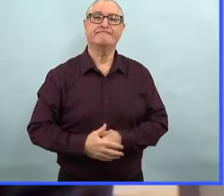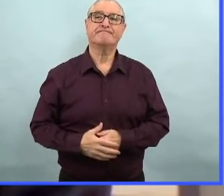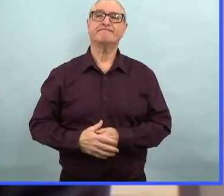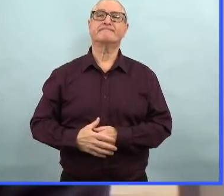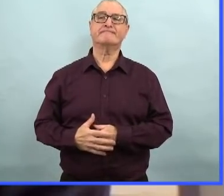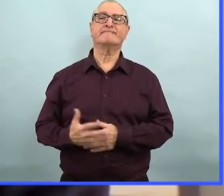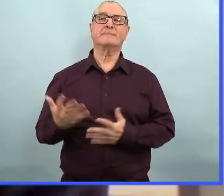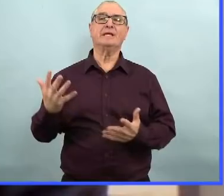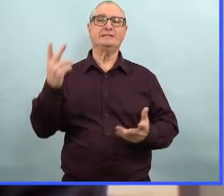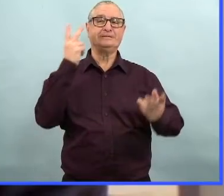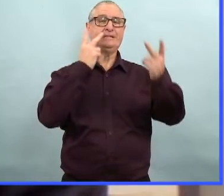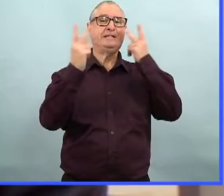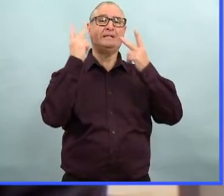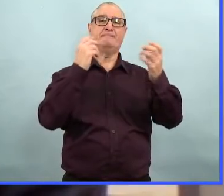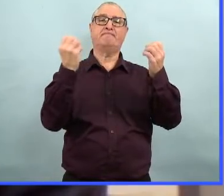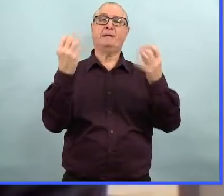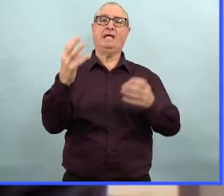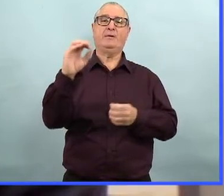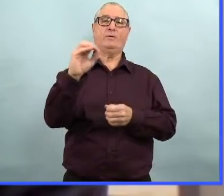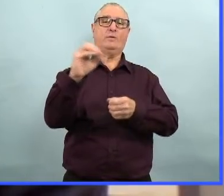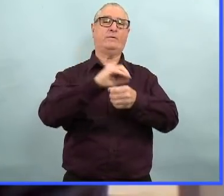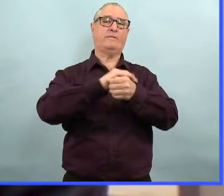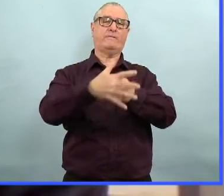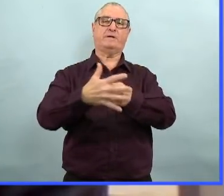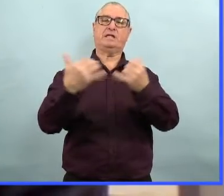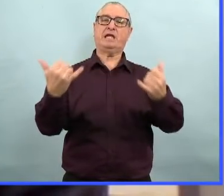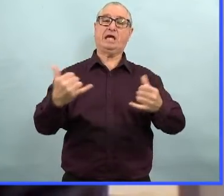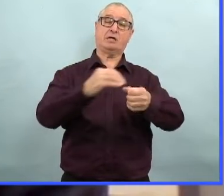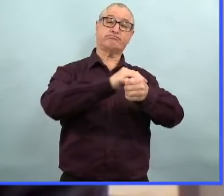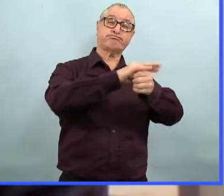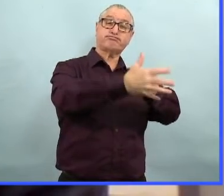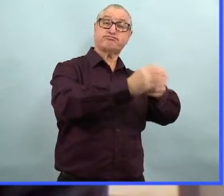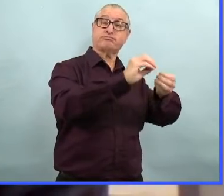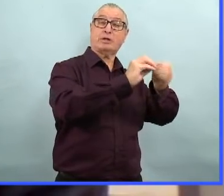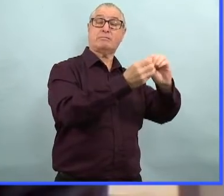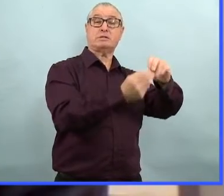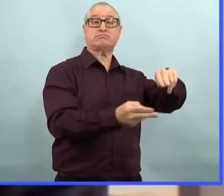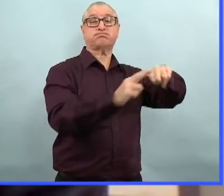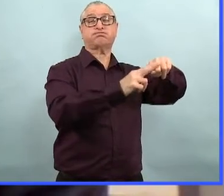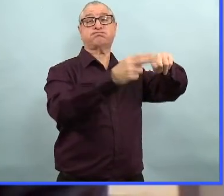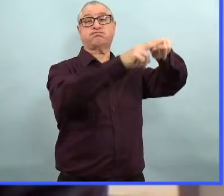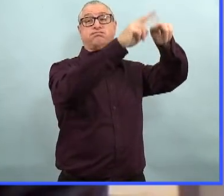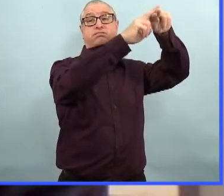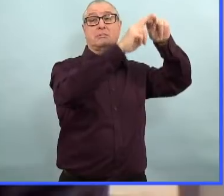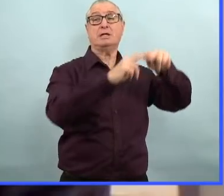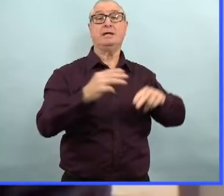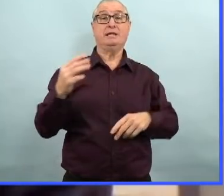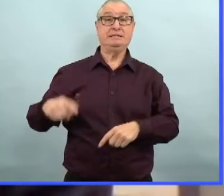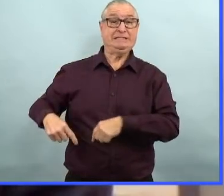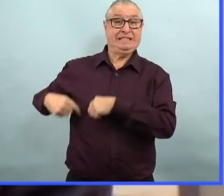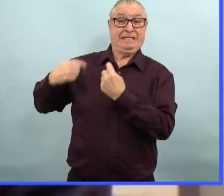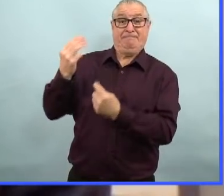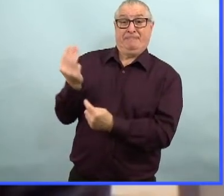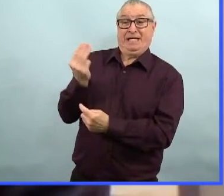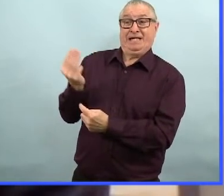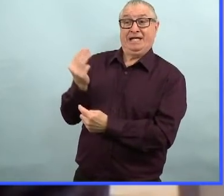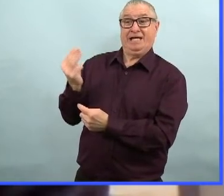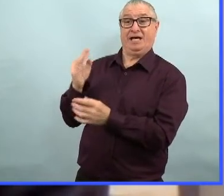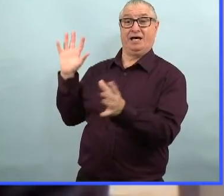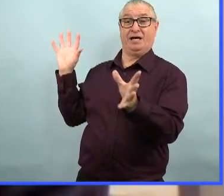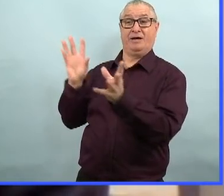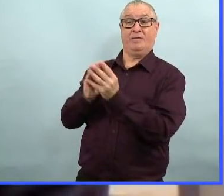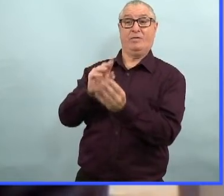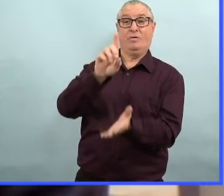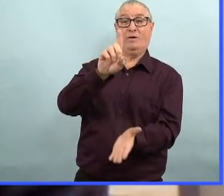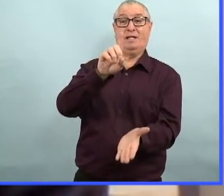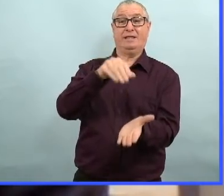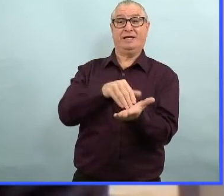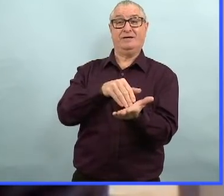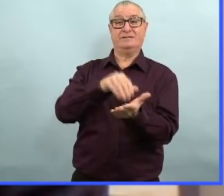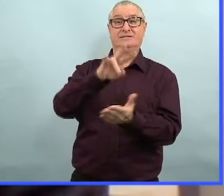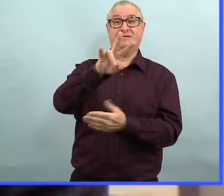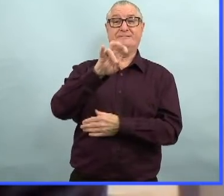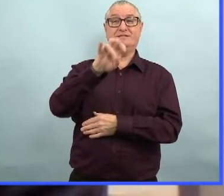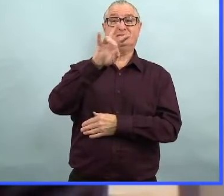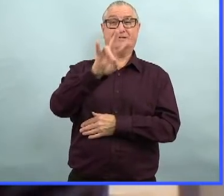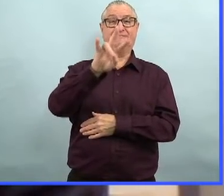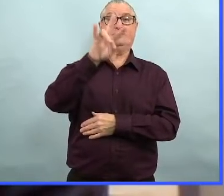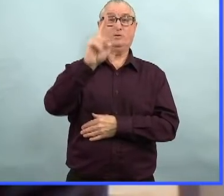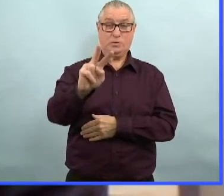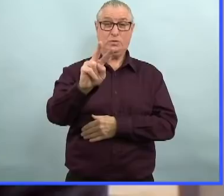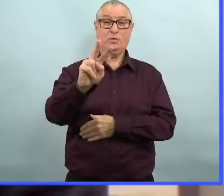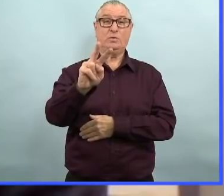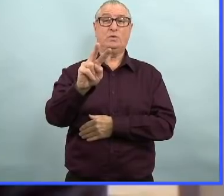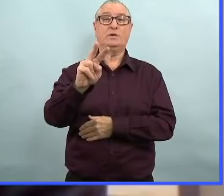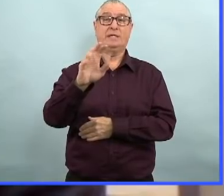since monday we've reported 1 1772 new cases and so this has increased the demand for testing